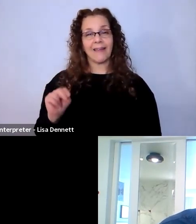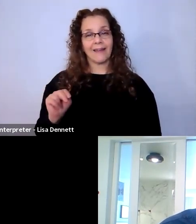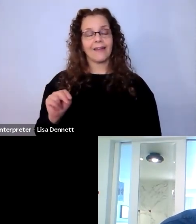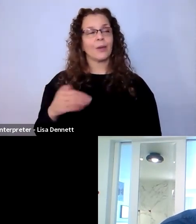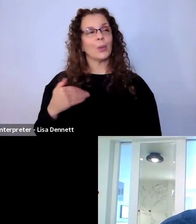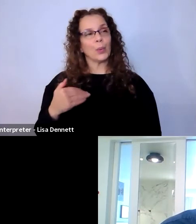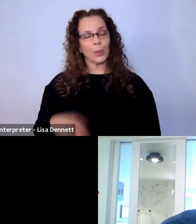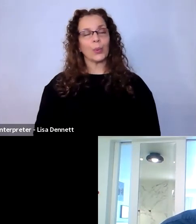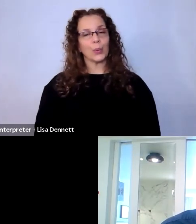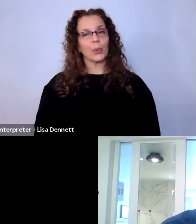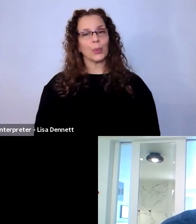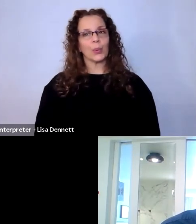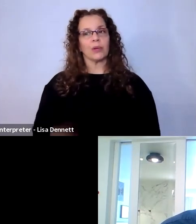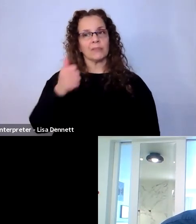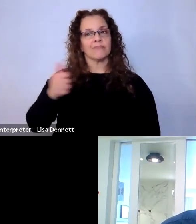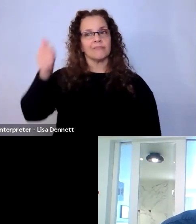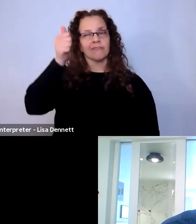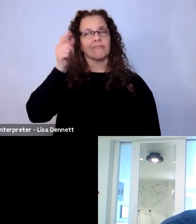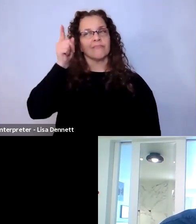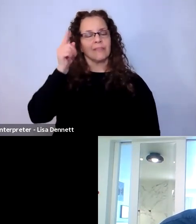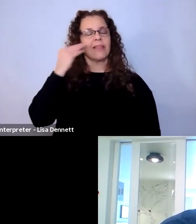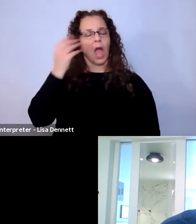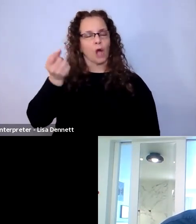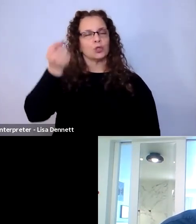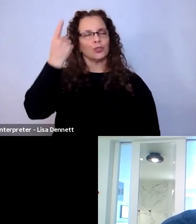On linkedin understand how important accessibility is and stand